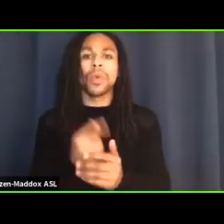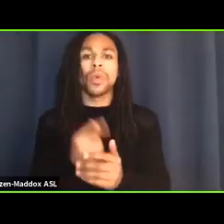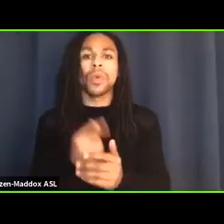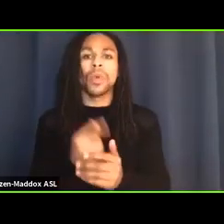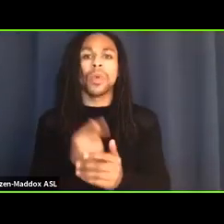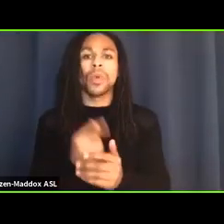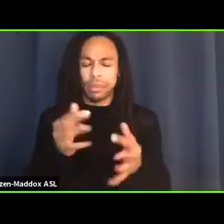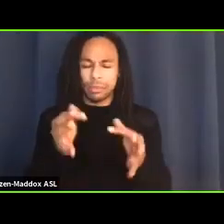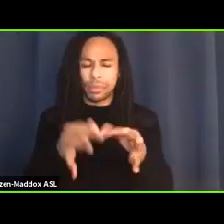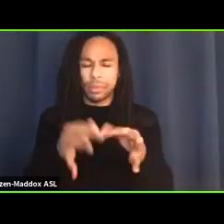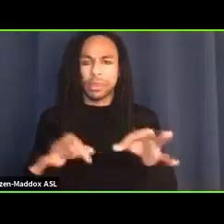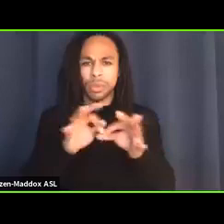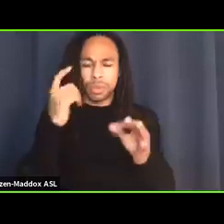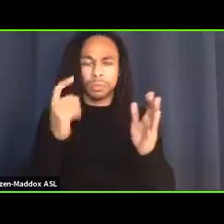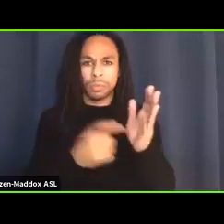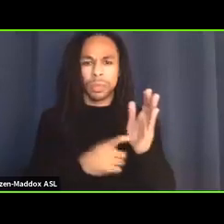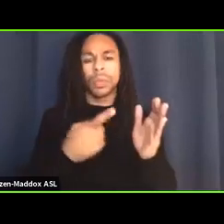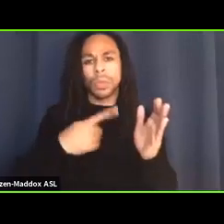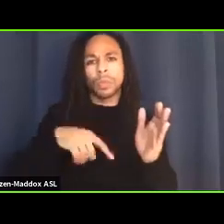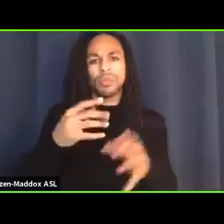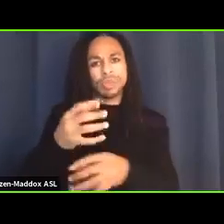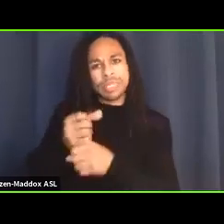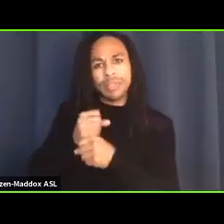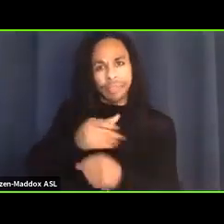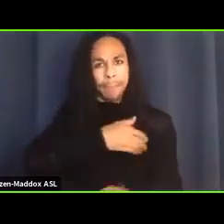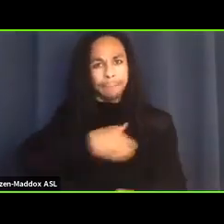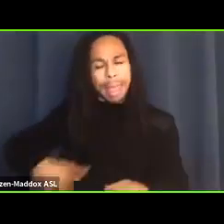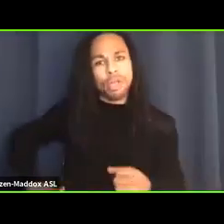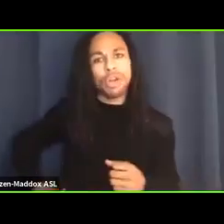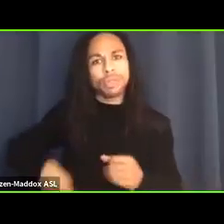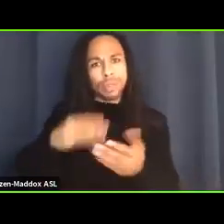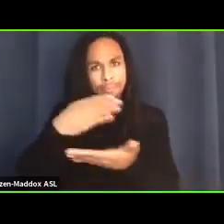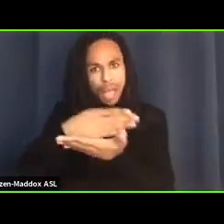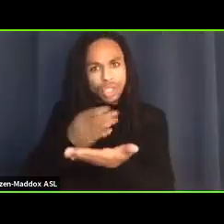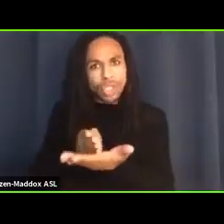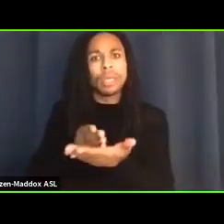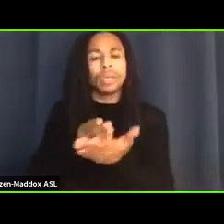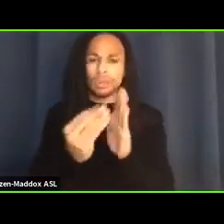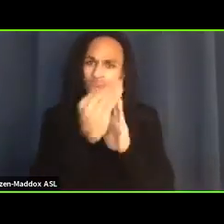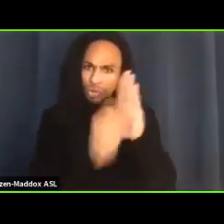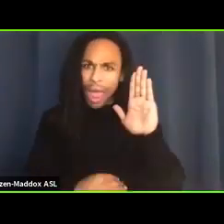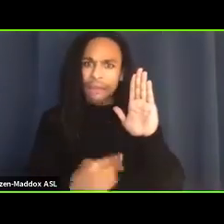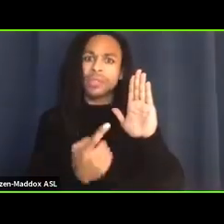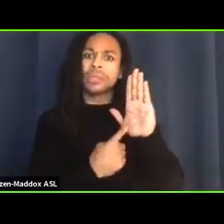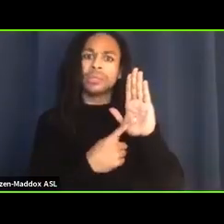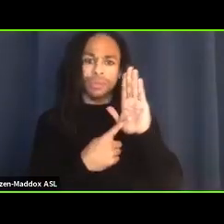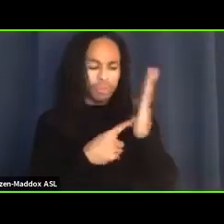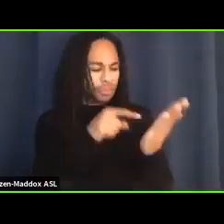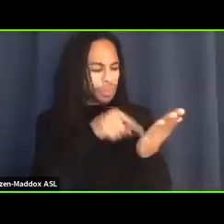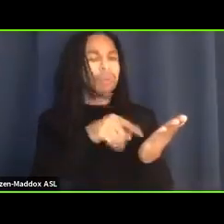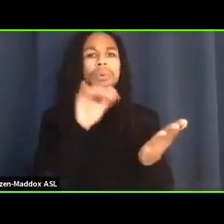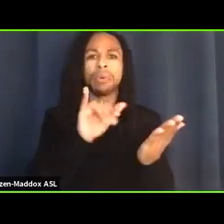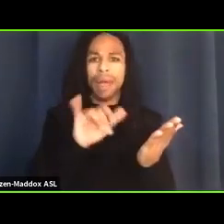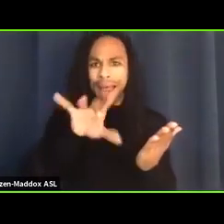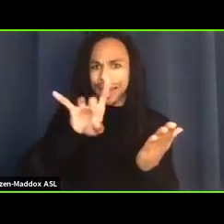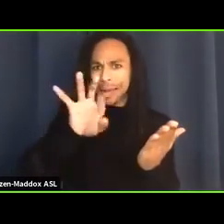the series of conversations for us is the current response that our city and state and